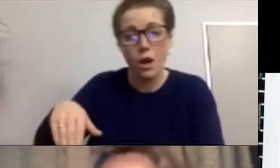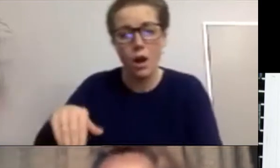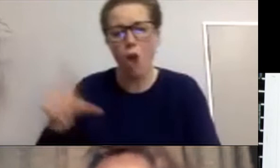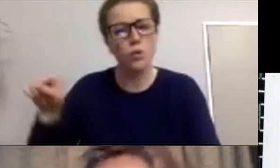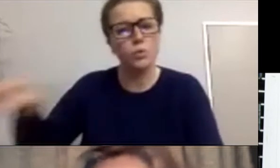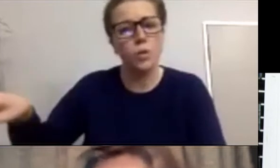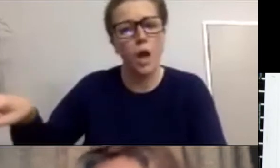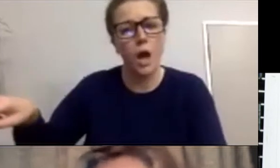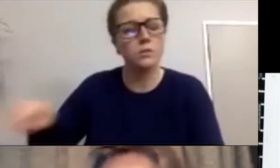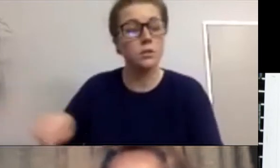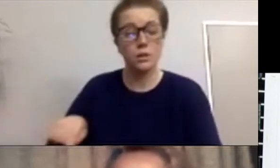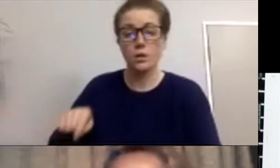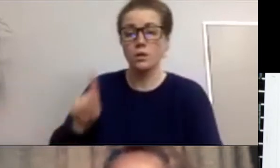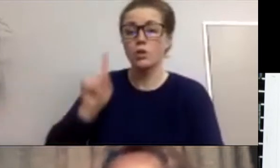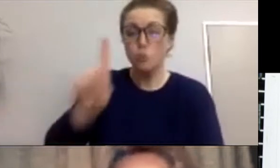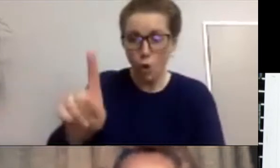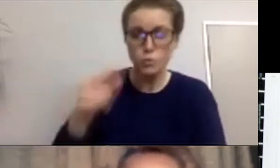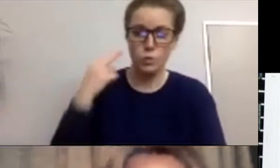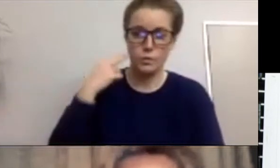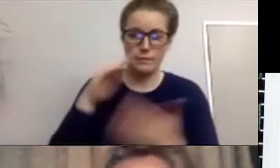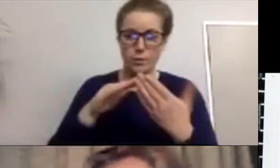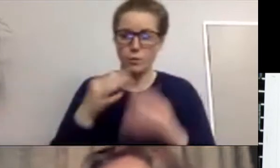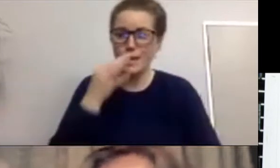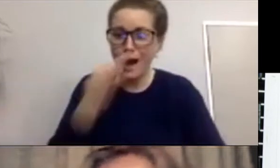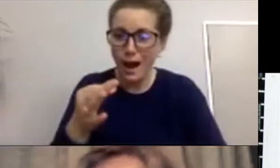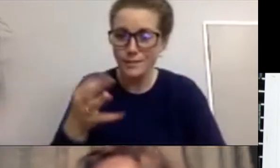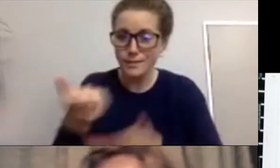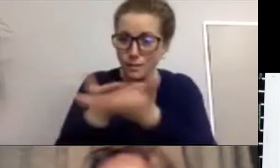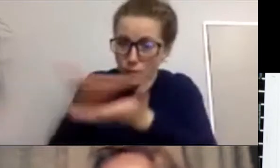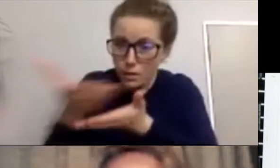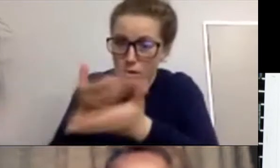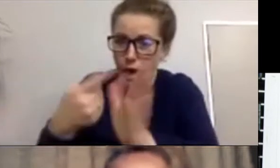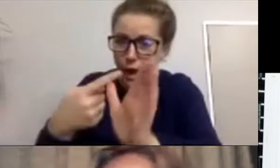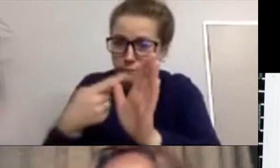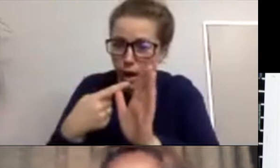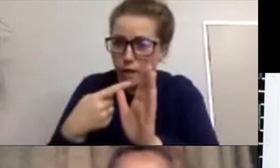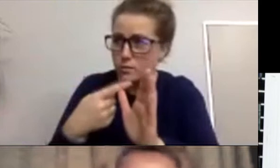Go to the Deaf community and have an advisory panel